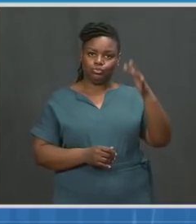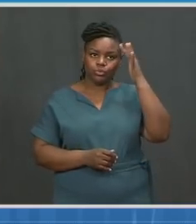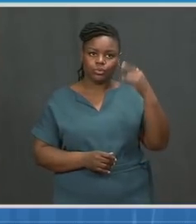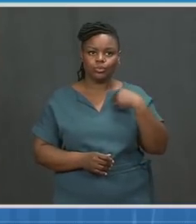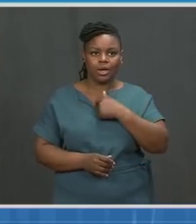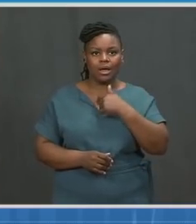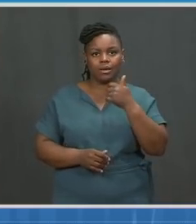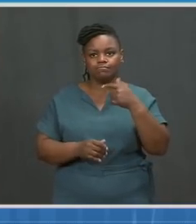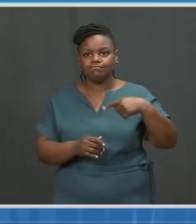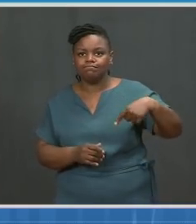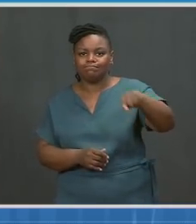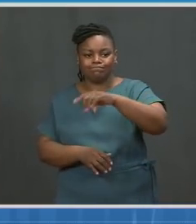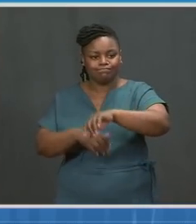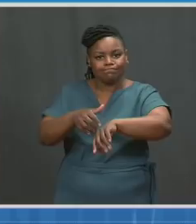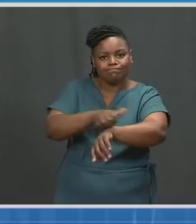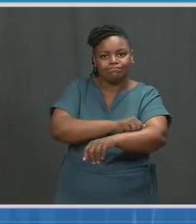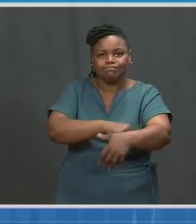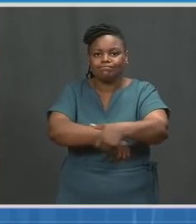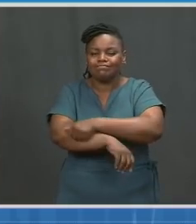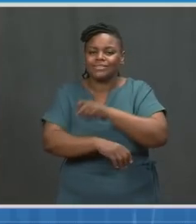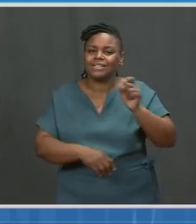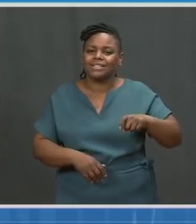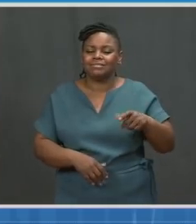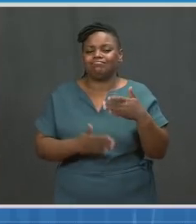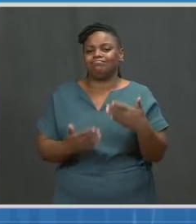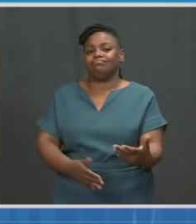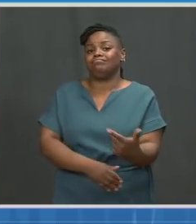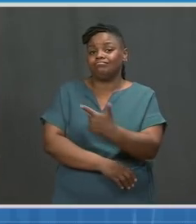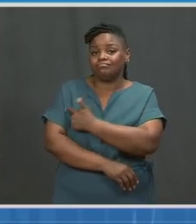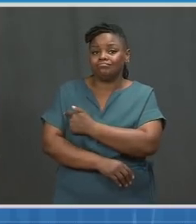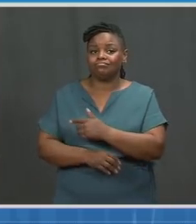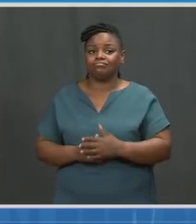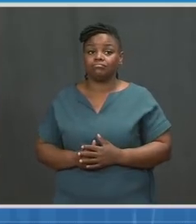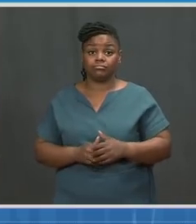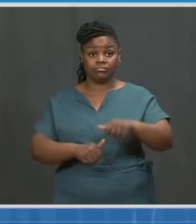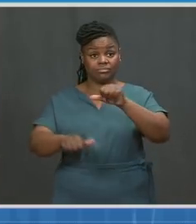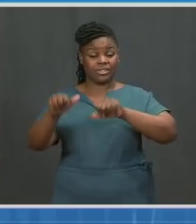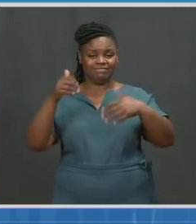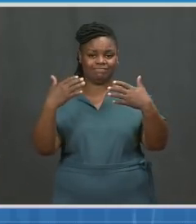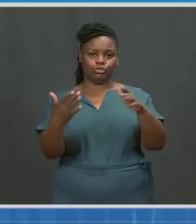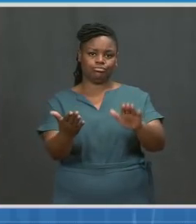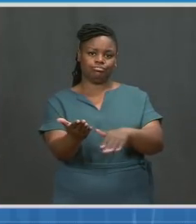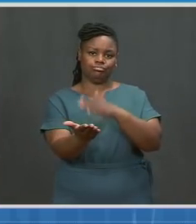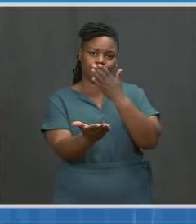The science is clear: The COVID-19 vaccines have been through many transparent,